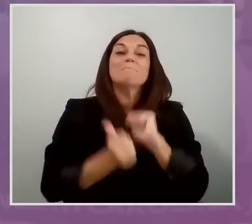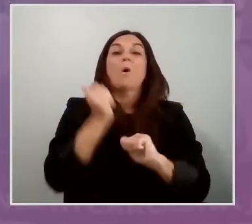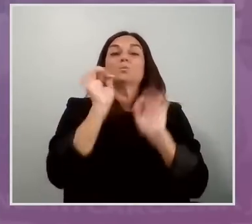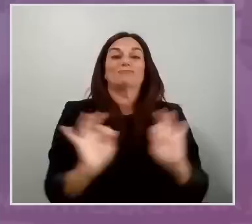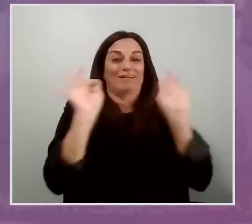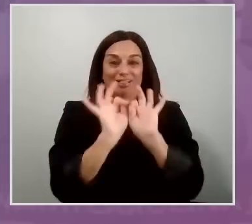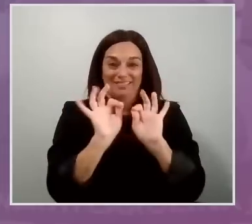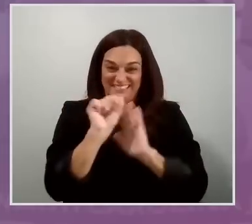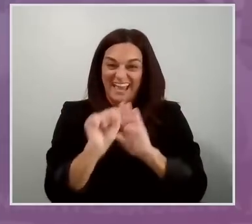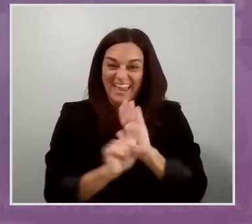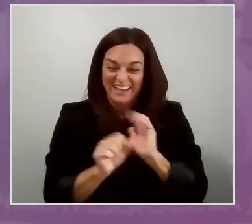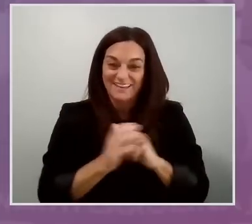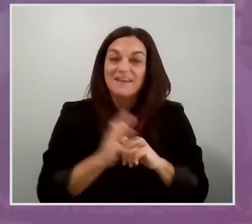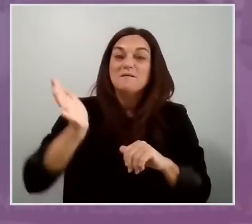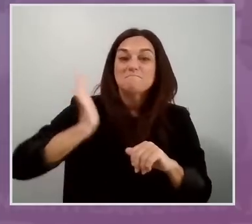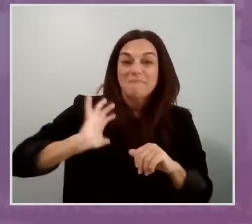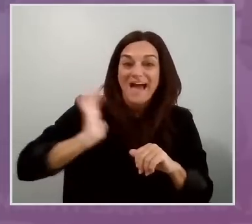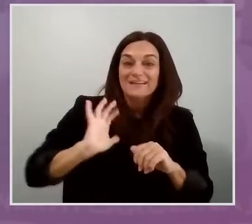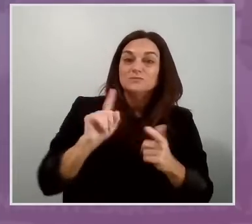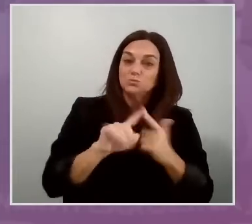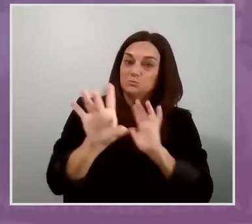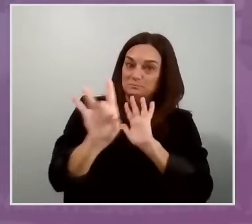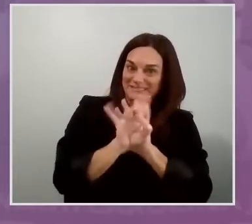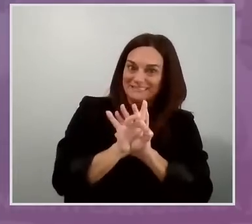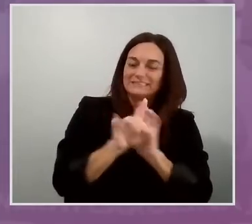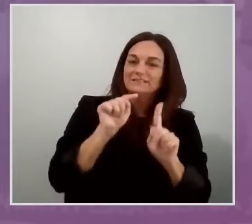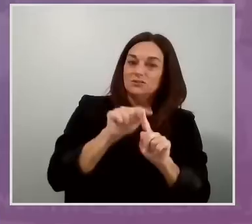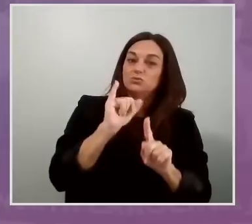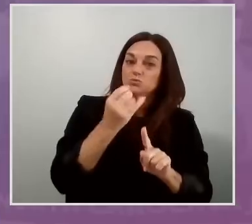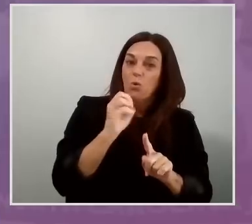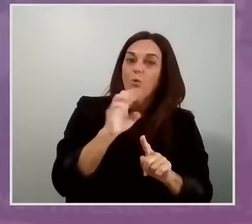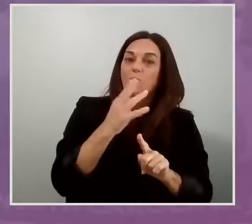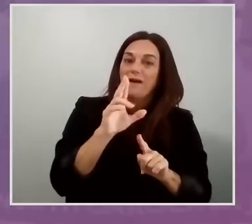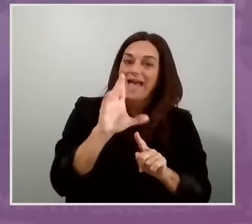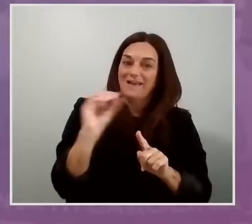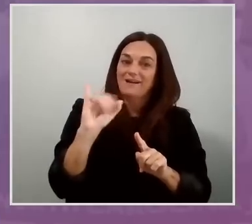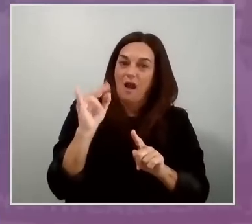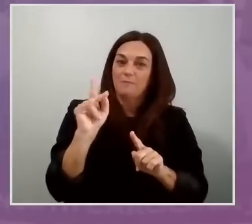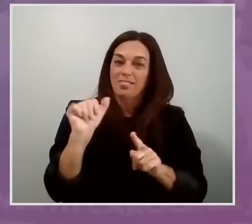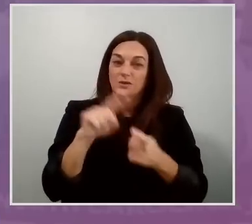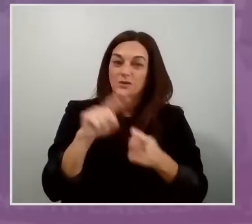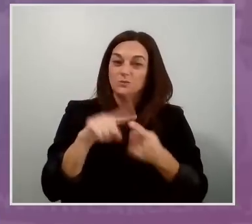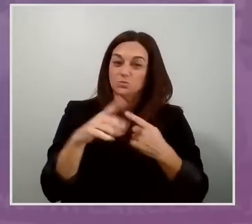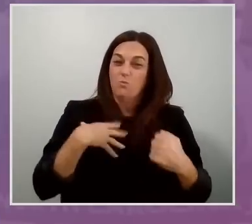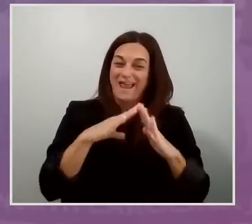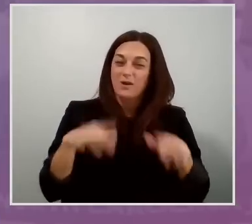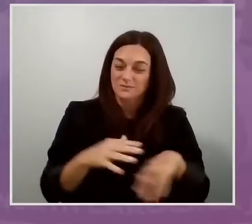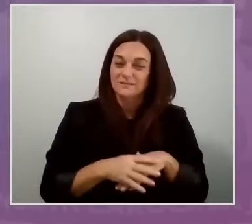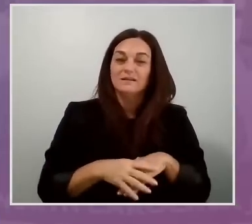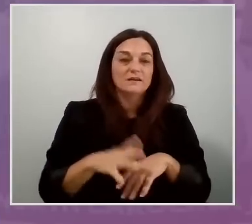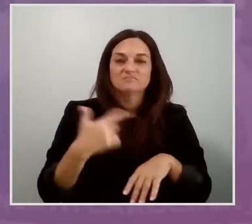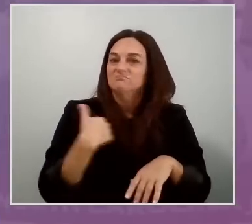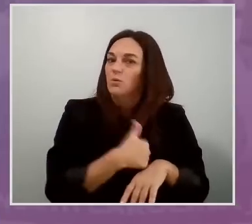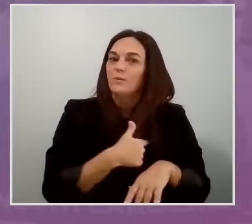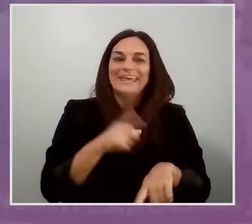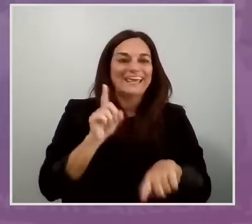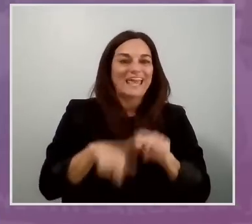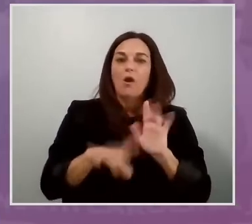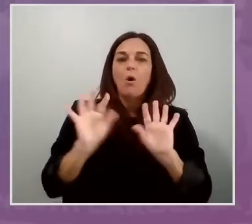WE ARE A CRITICAL STATE. MAYBE THE CRITICAL STATE IN THE PATH TO ELECTING JOE BIDEN